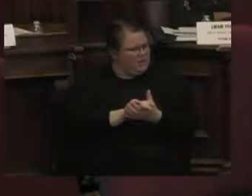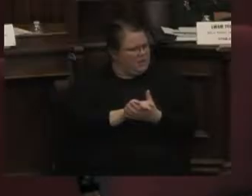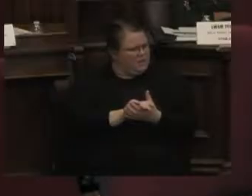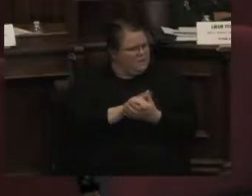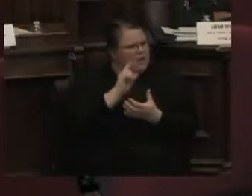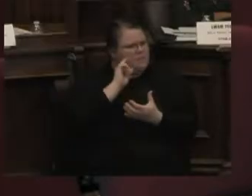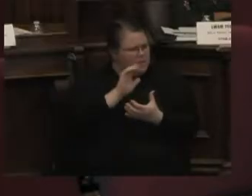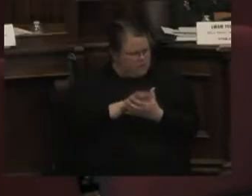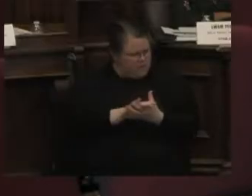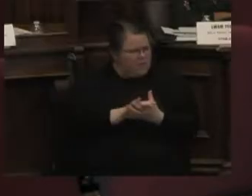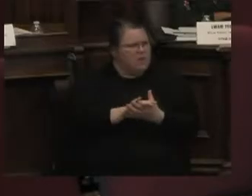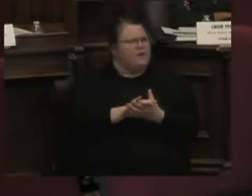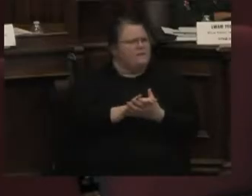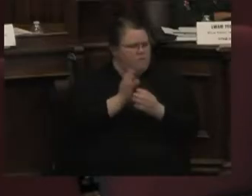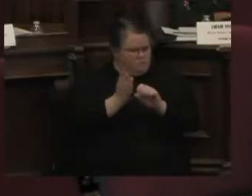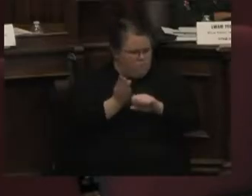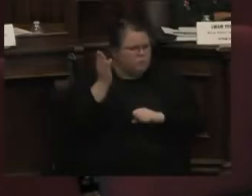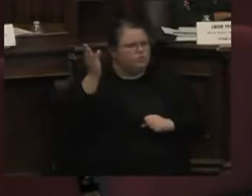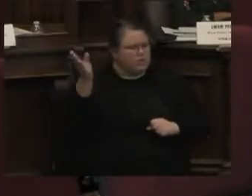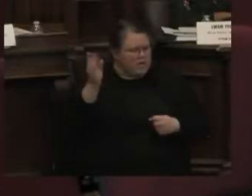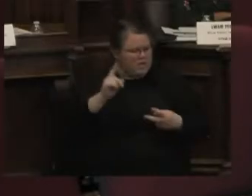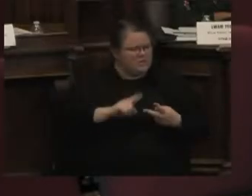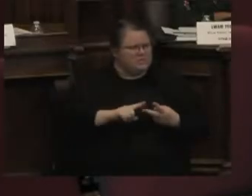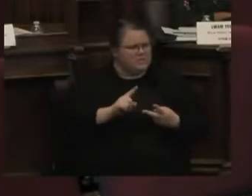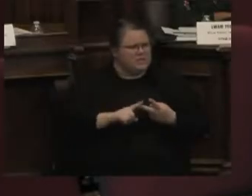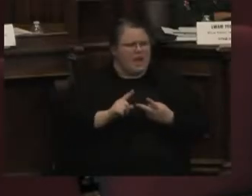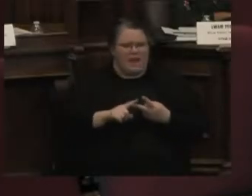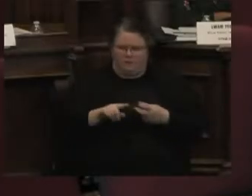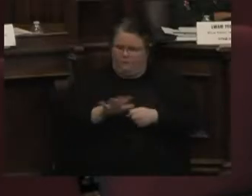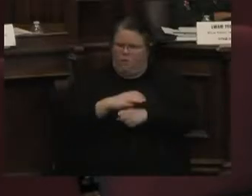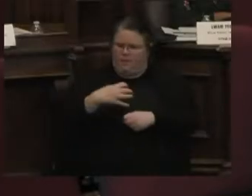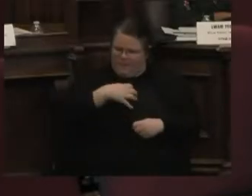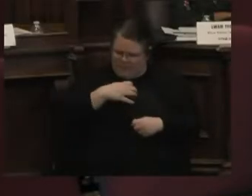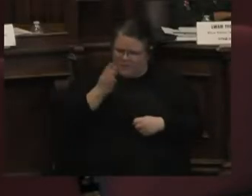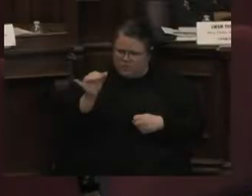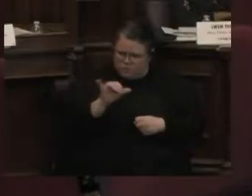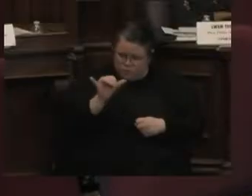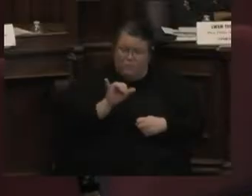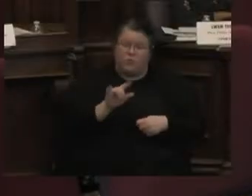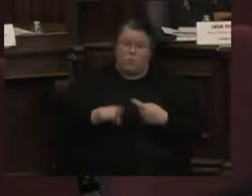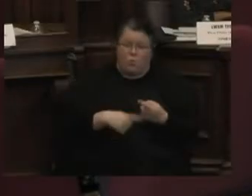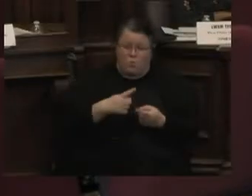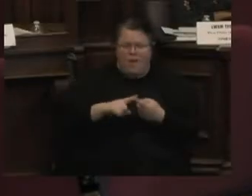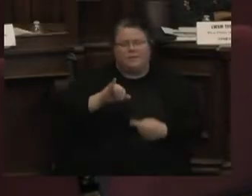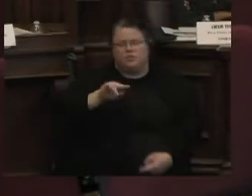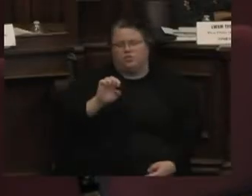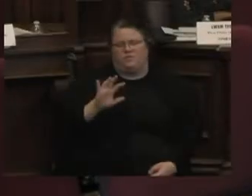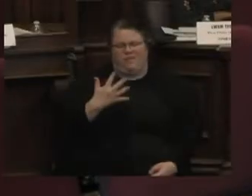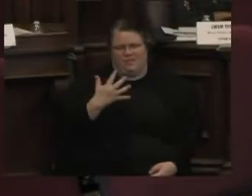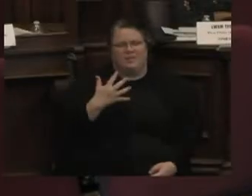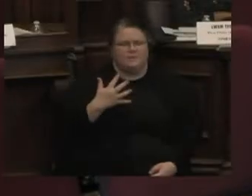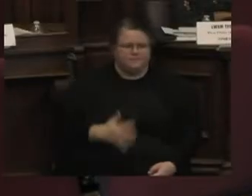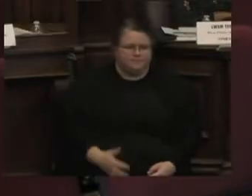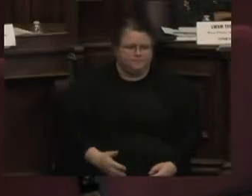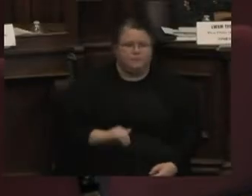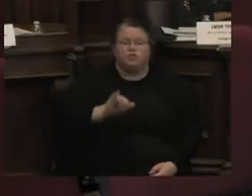releases its decisions. I believe that that includes